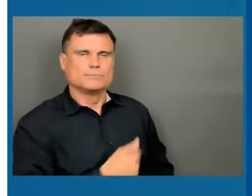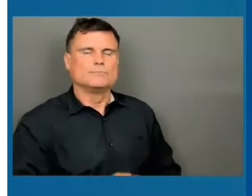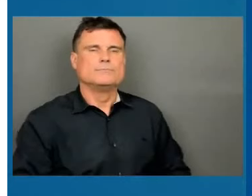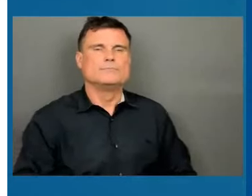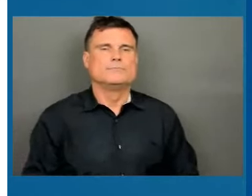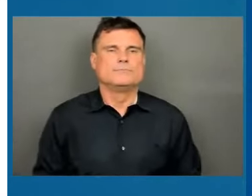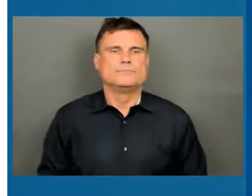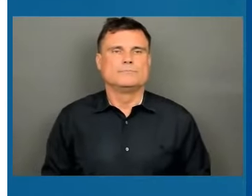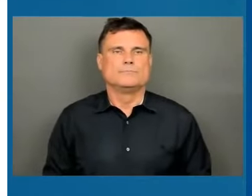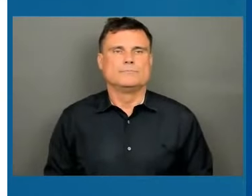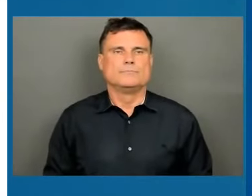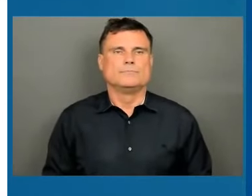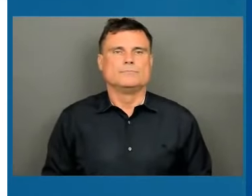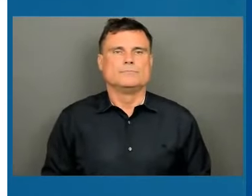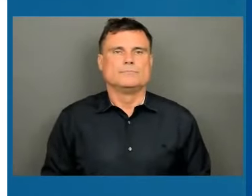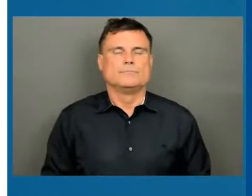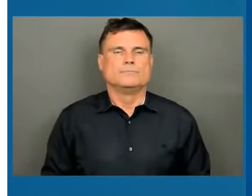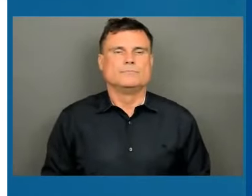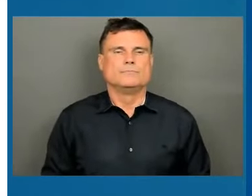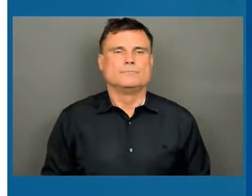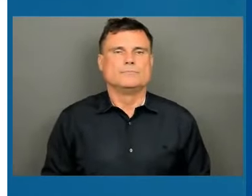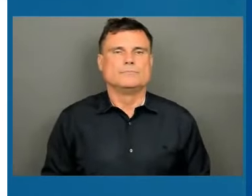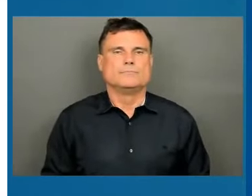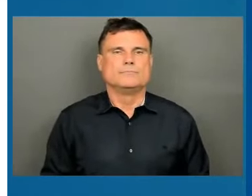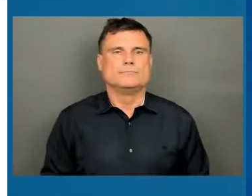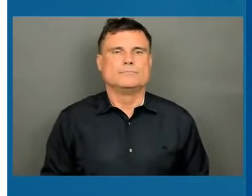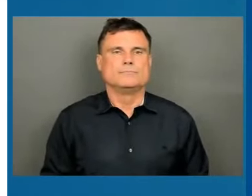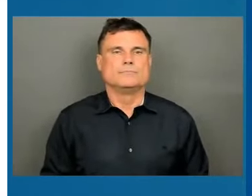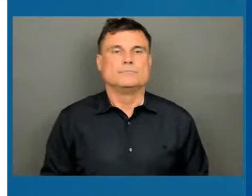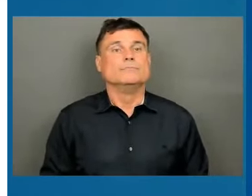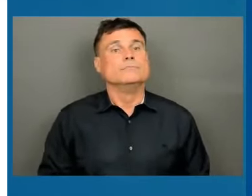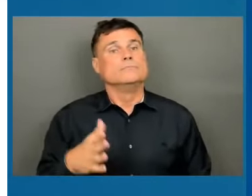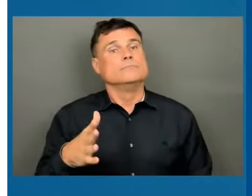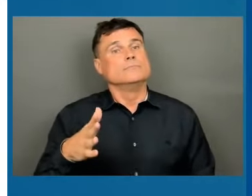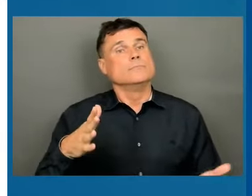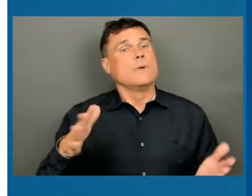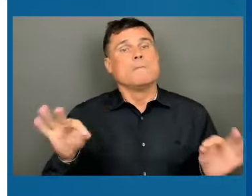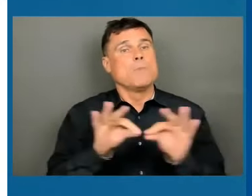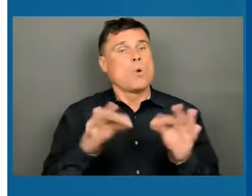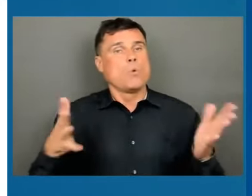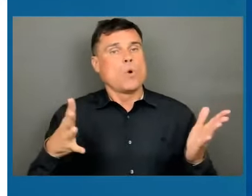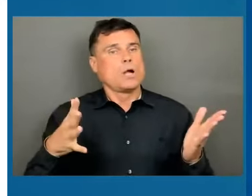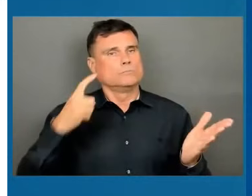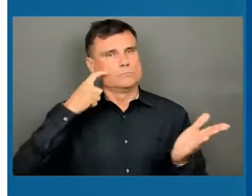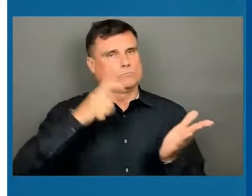I'm coming in to this meeting